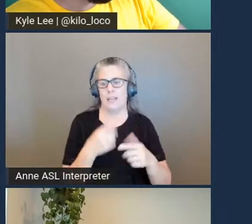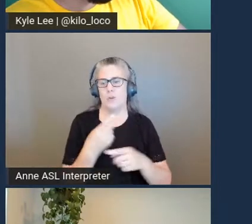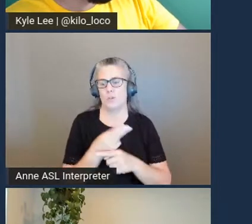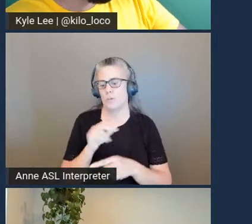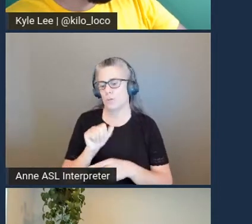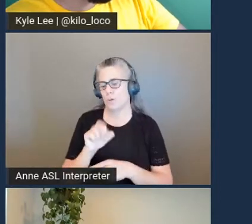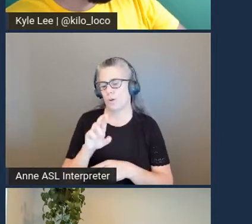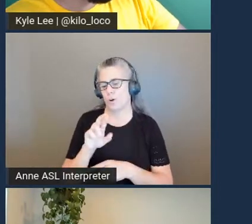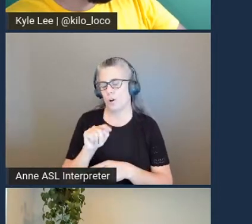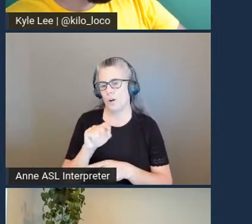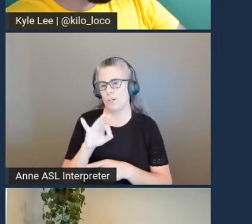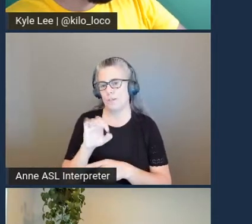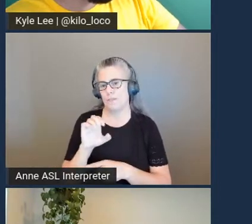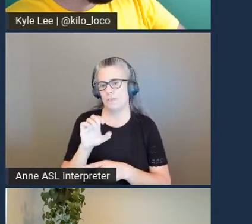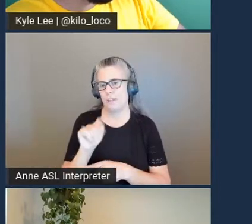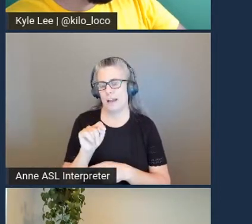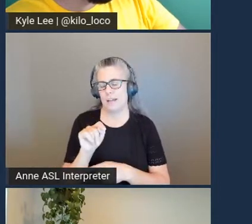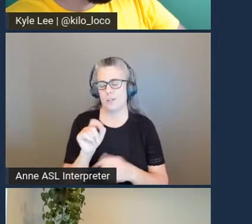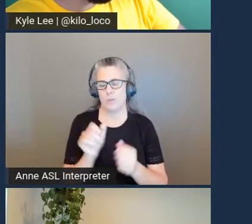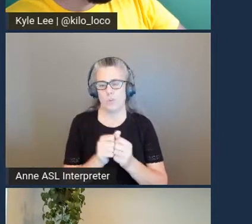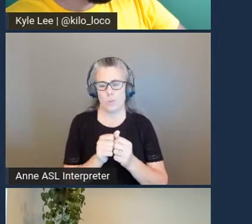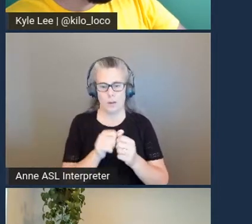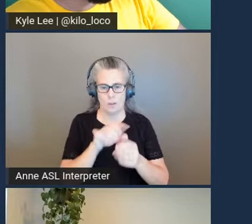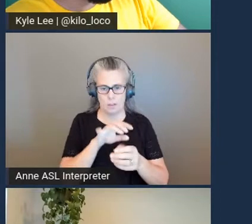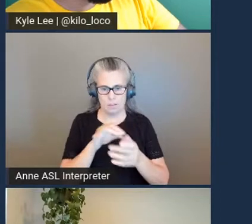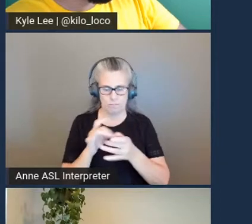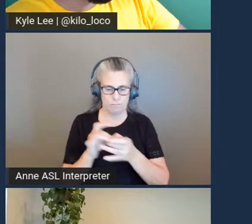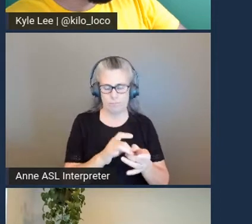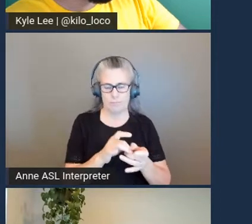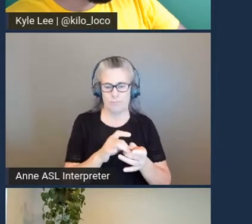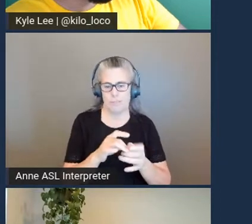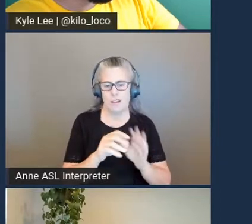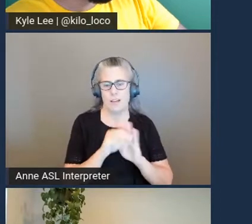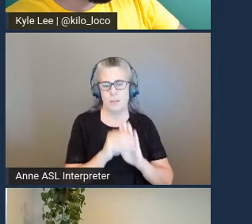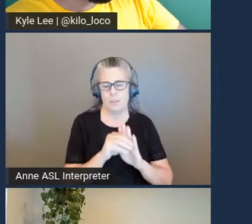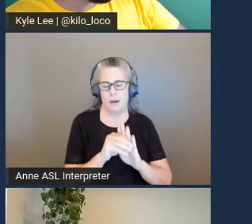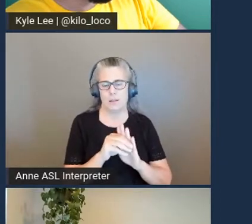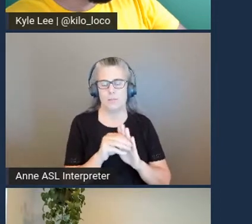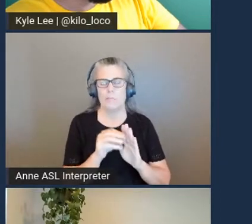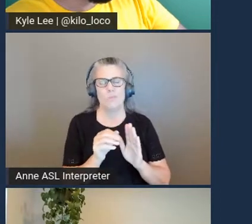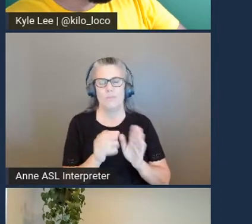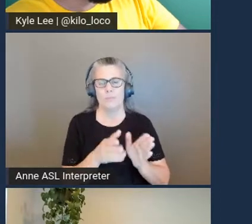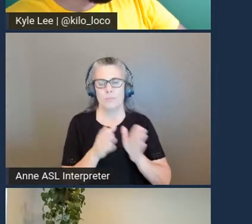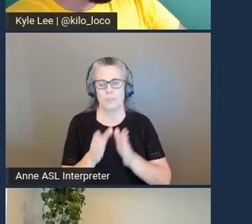and the serving container that you have. So essentially you have flexibility here.